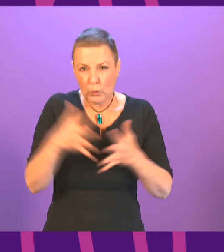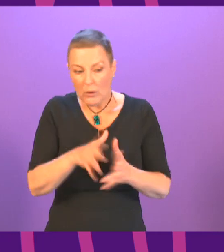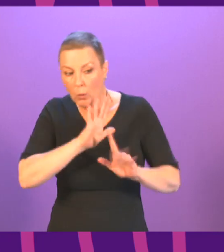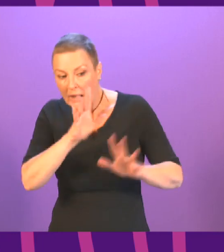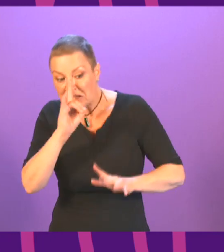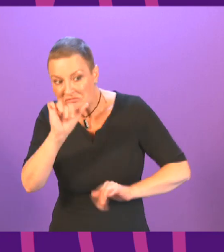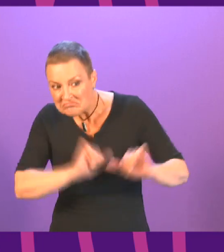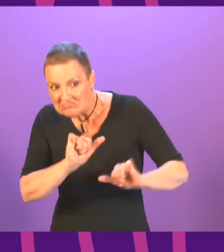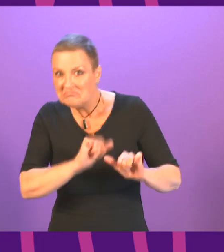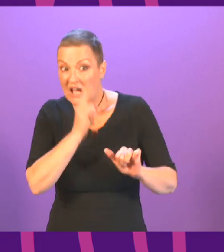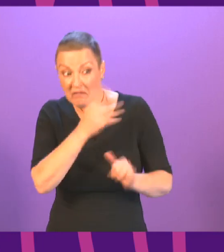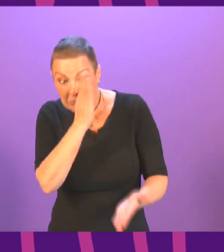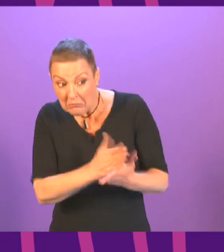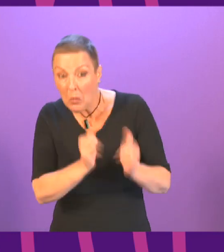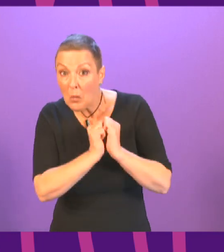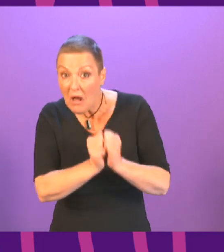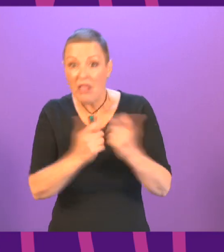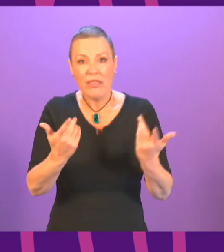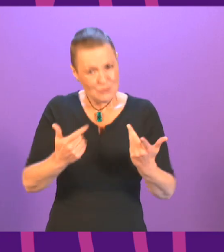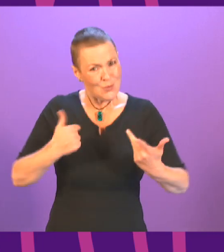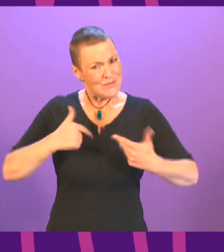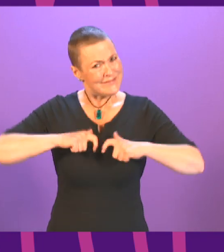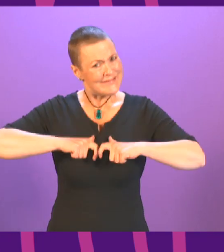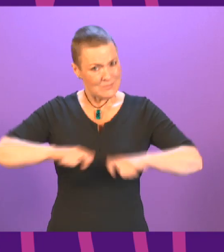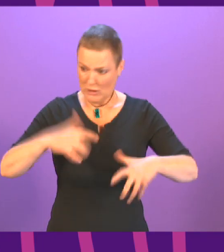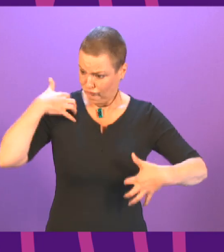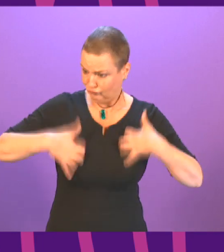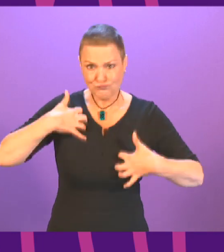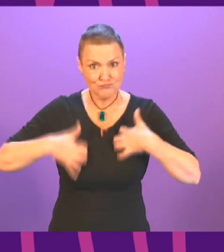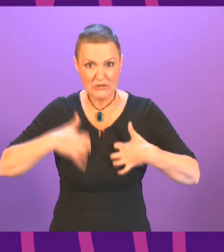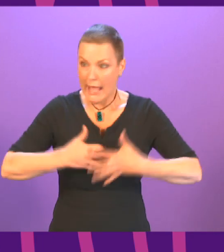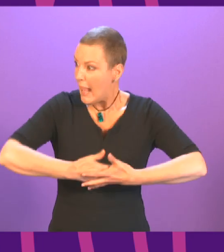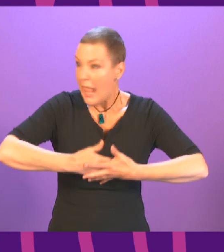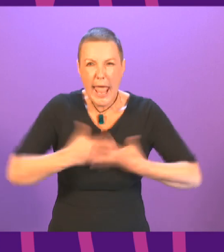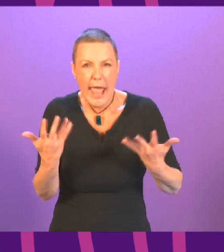over the past few weeks, for which we await the clinical validation. We are enthusiastic